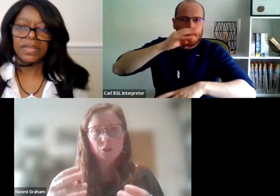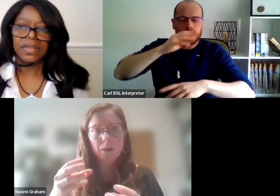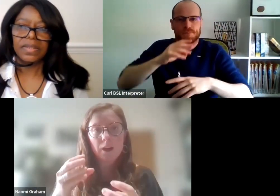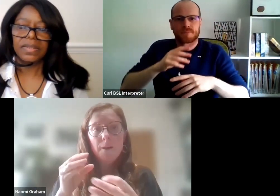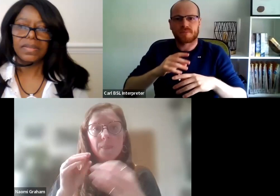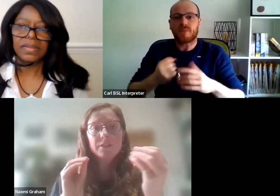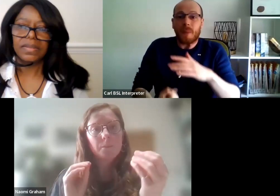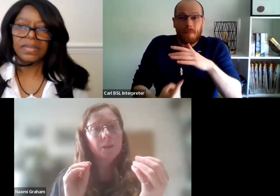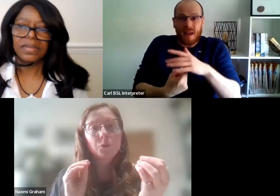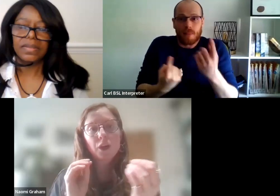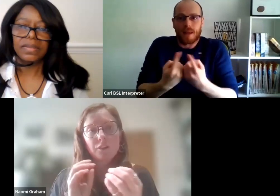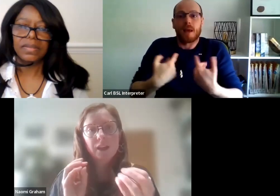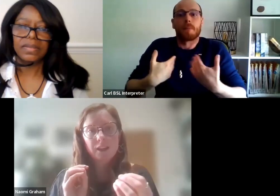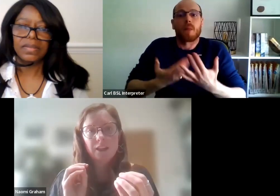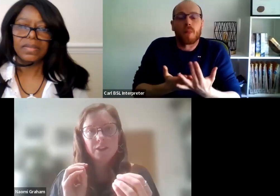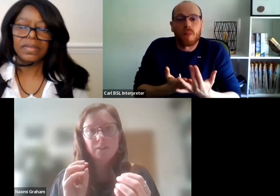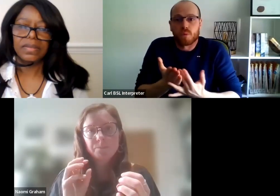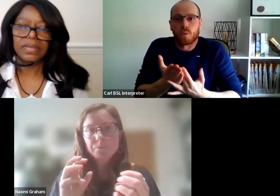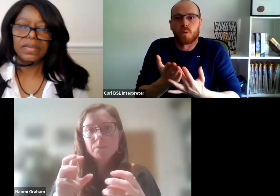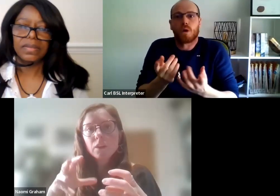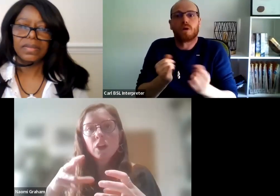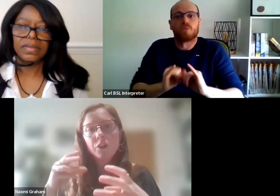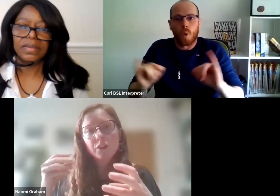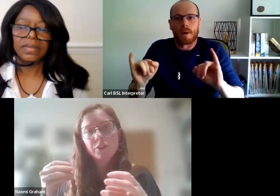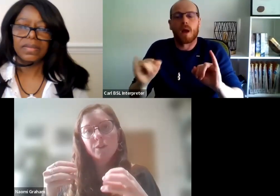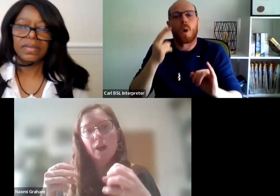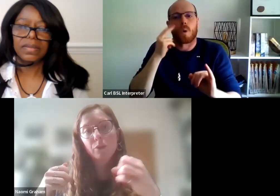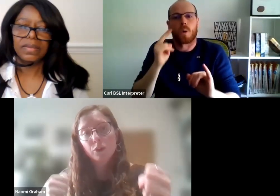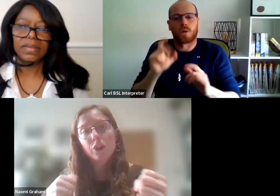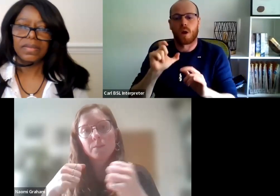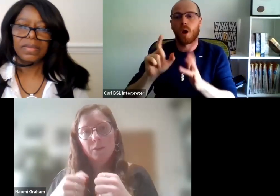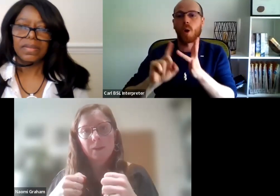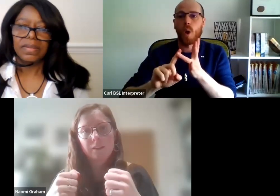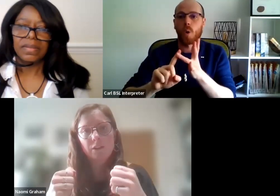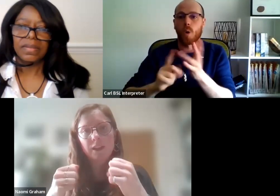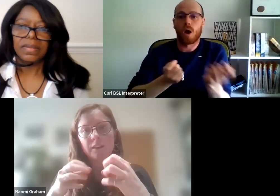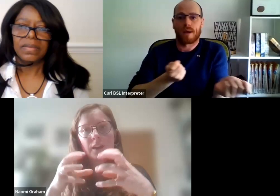for trauma is something called co-regulation, and you can do that through those movement activities,